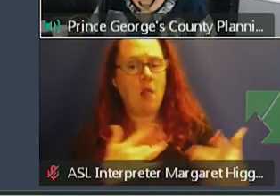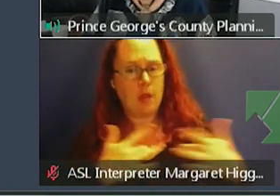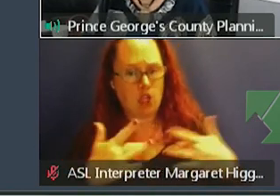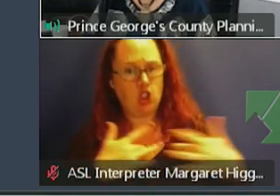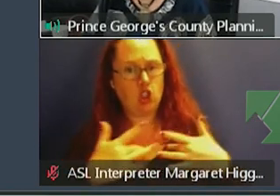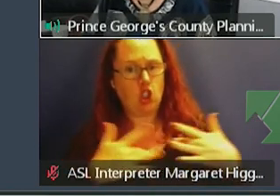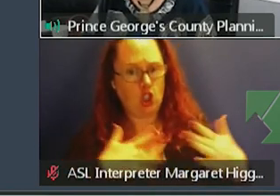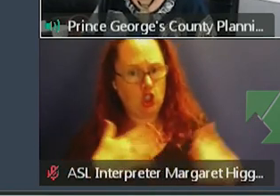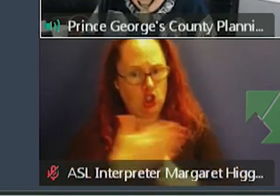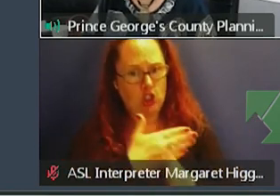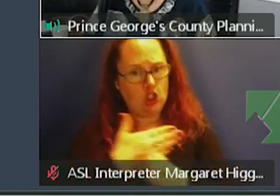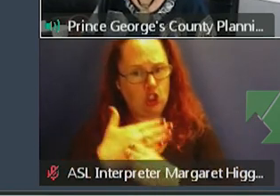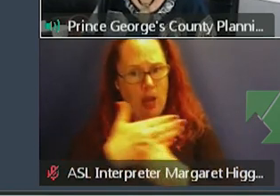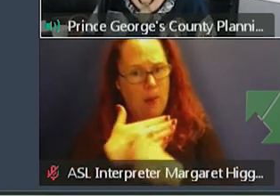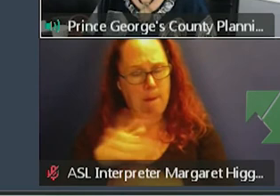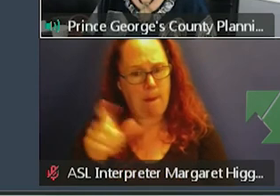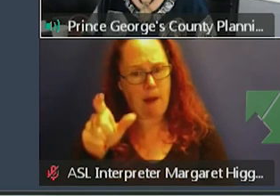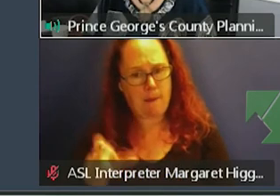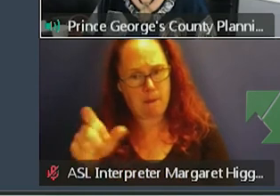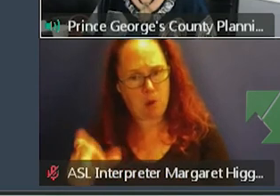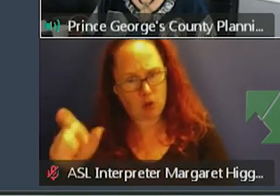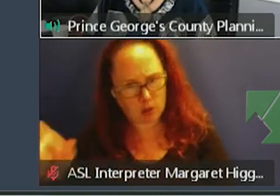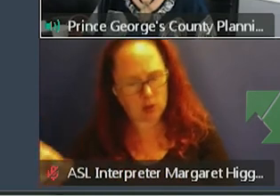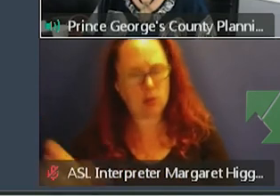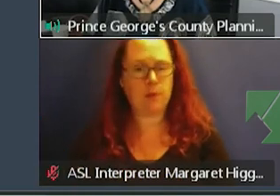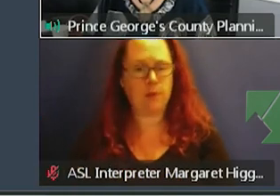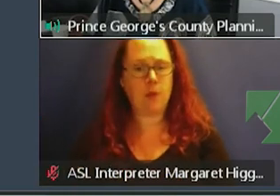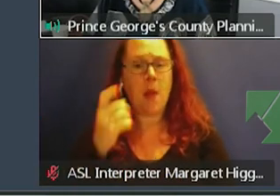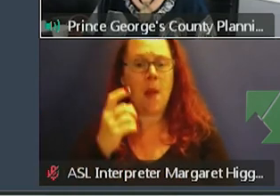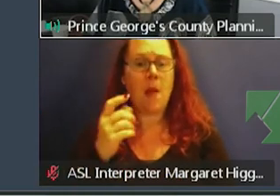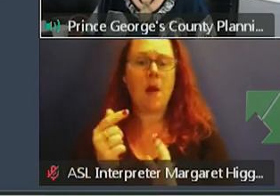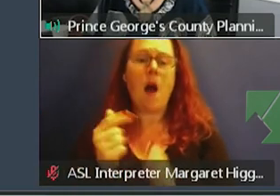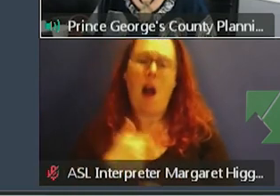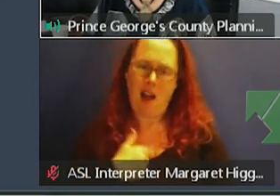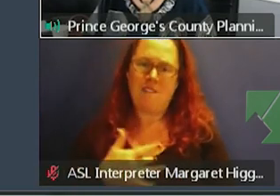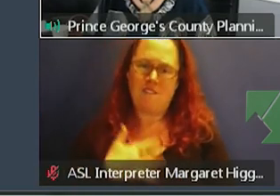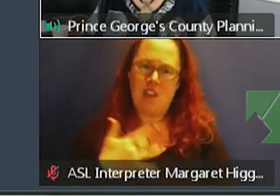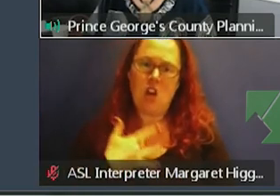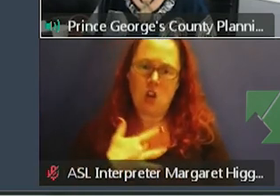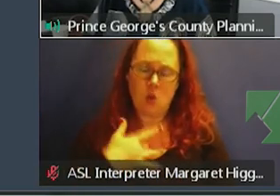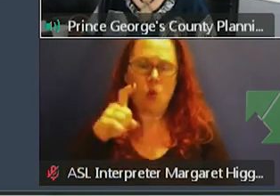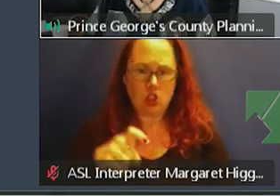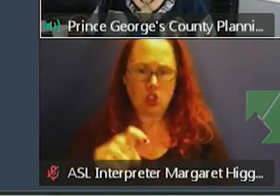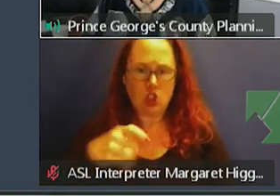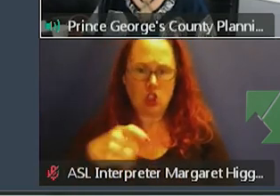The information provided by Mr. Nelson, that I'm inclined to go for at least a second hearing to get some of these concerns.